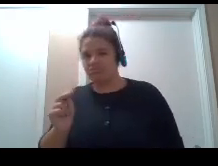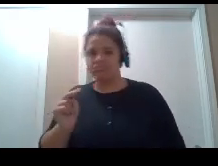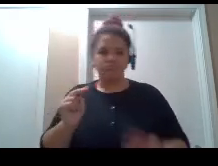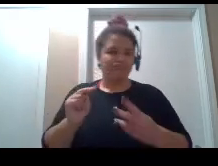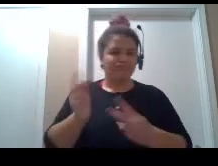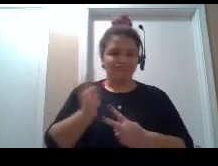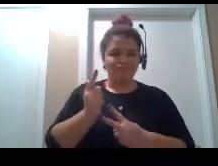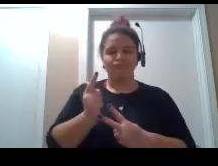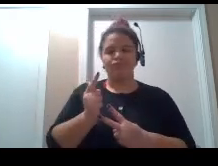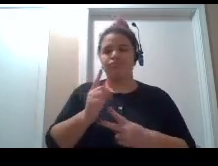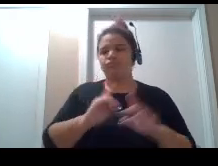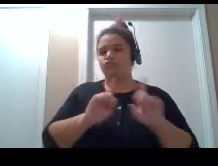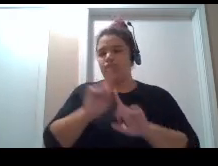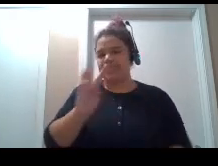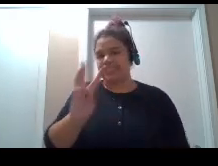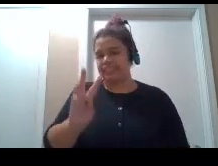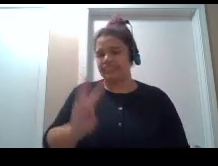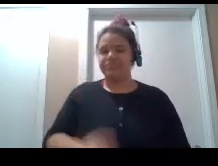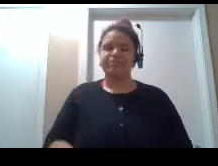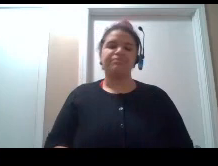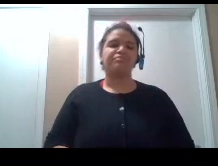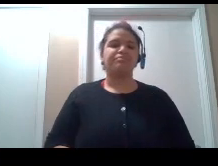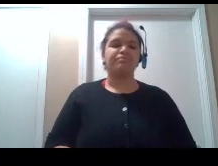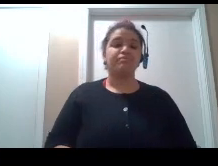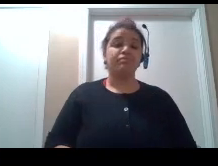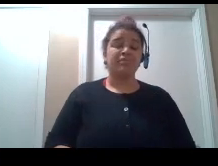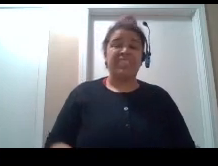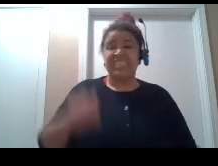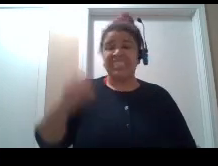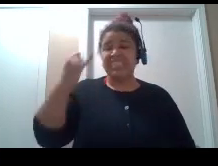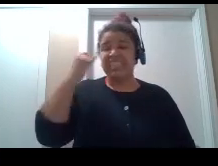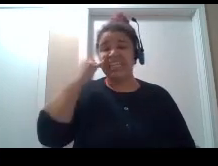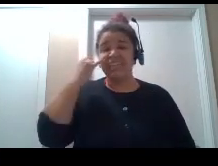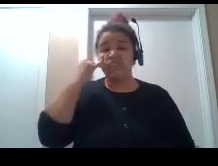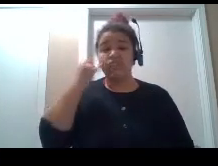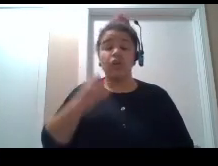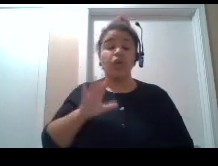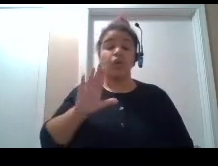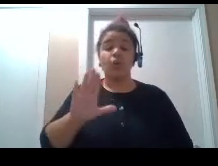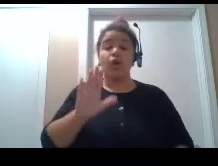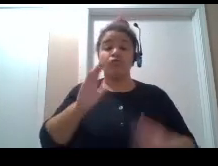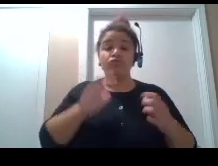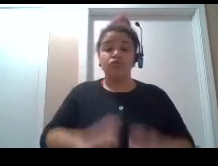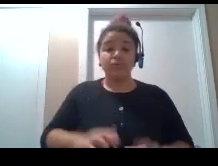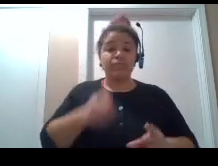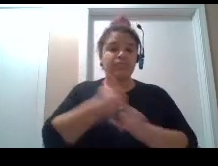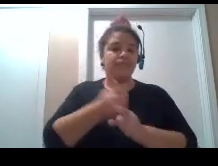This option may also be beneficial if you are working with a candidate who uses a Bluetooth hearing aid